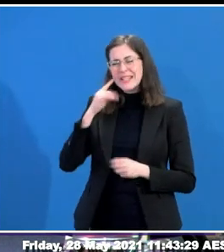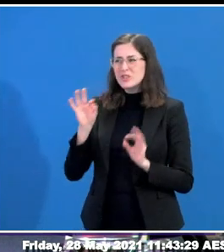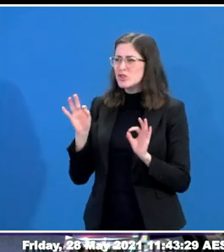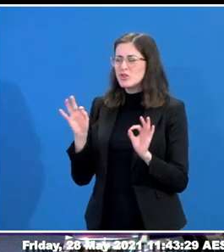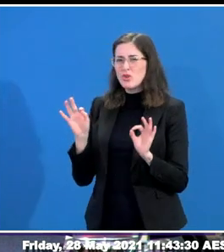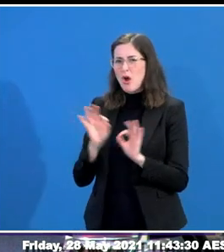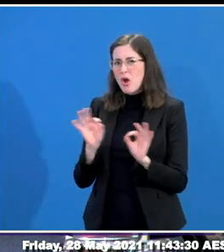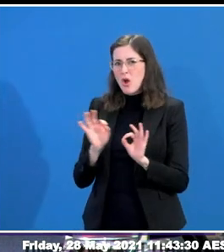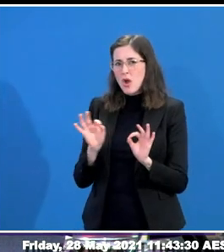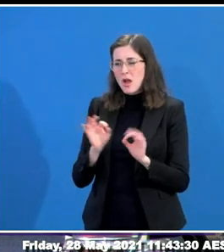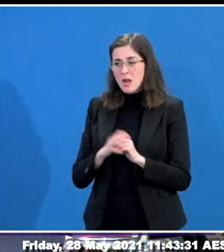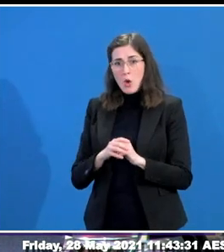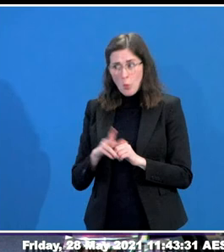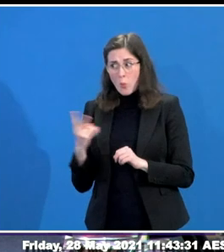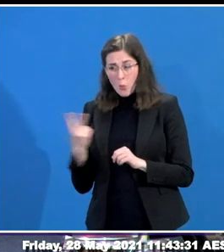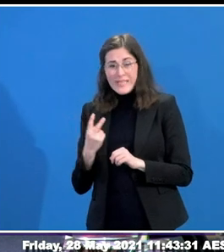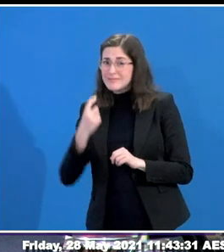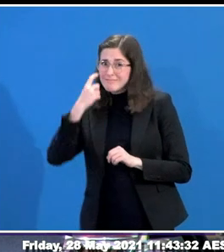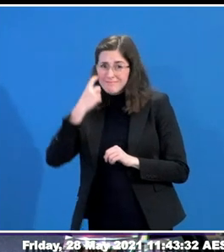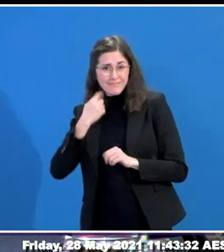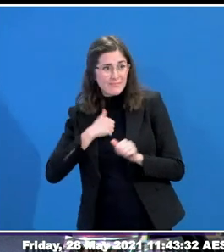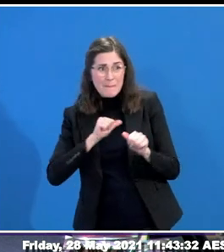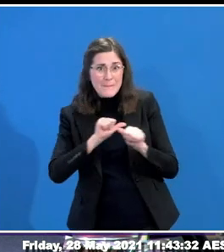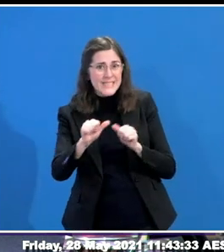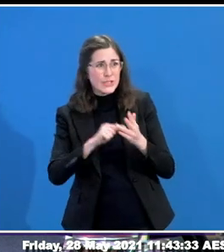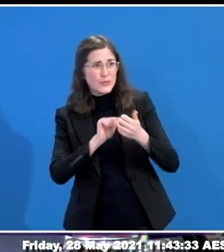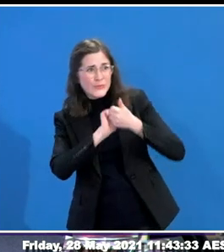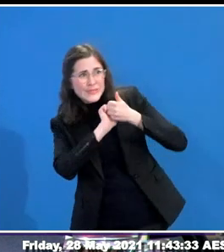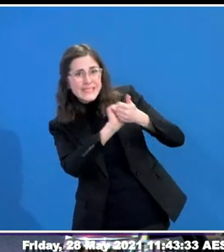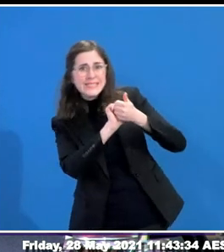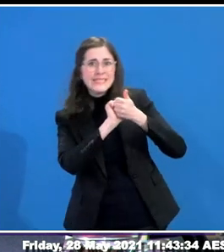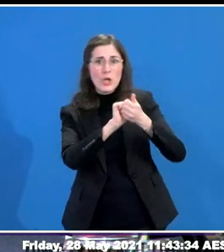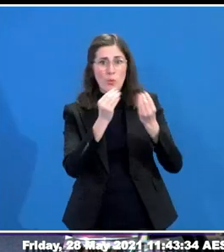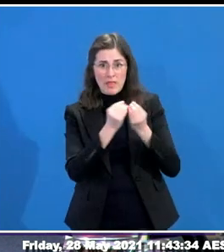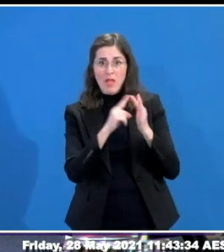A lot of effort was put in to looking genuinely at the complaints that were